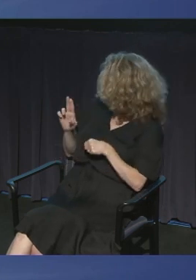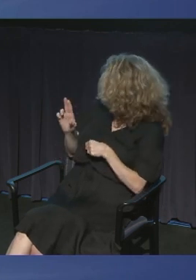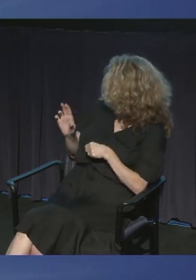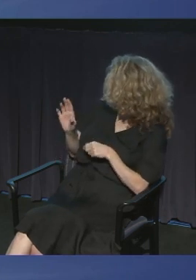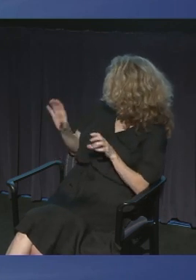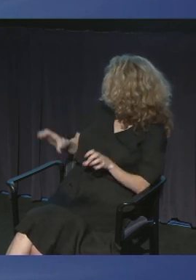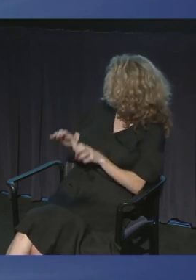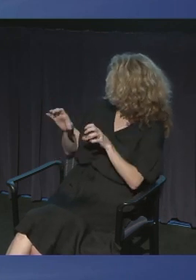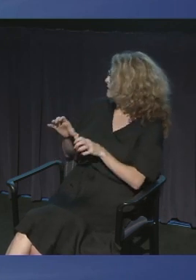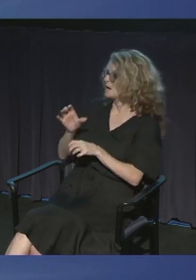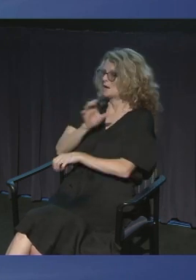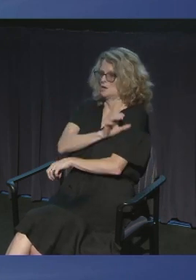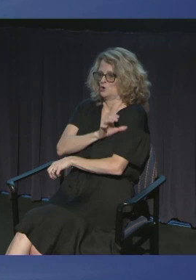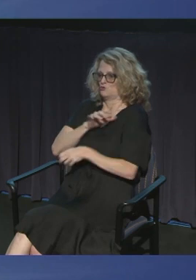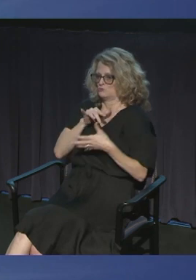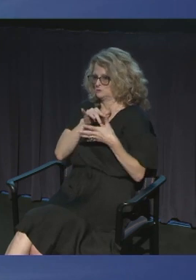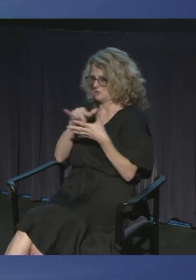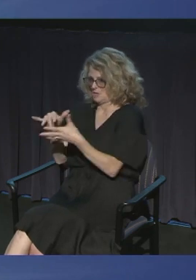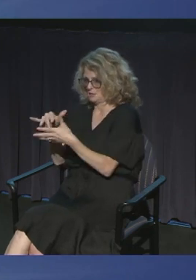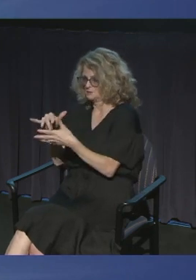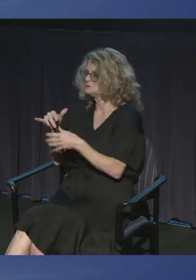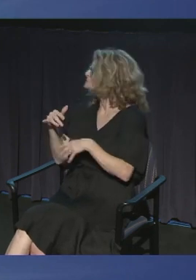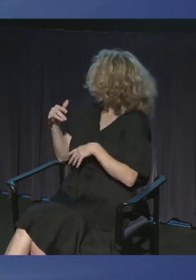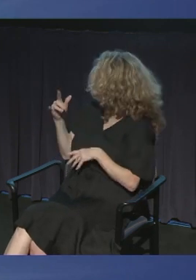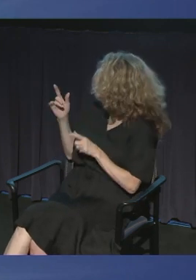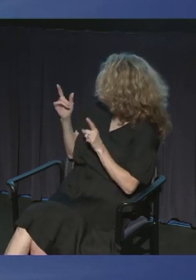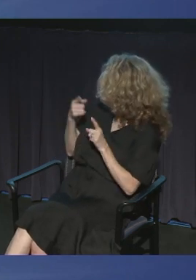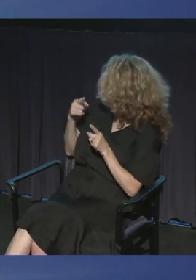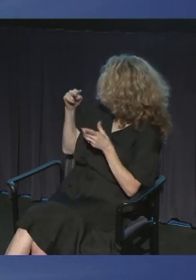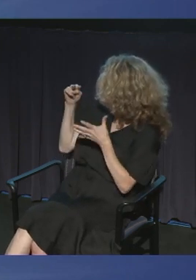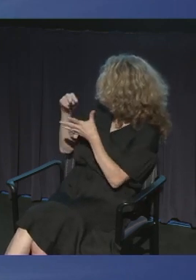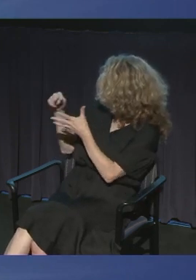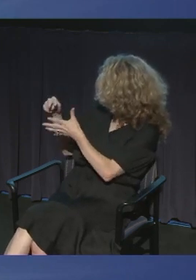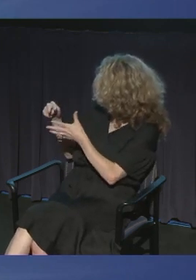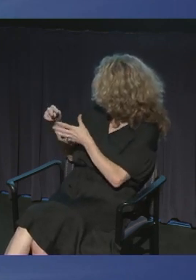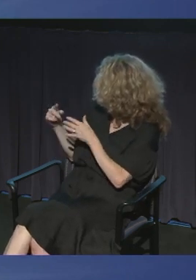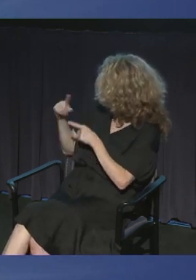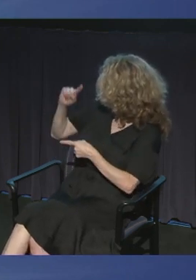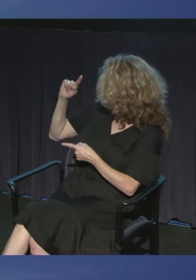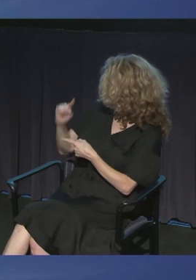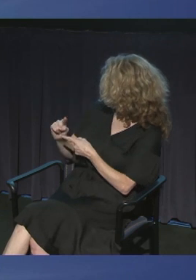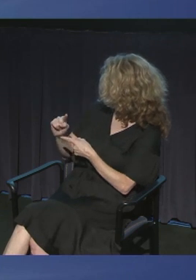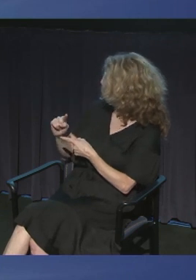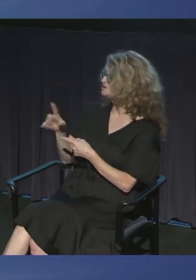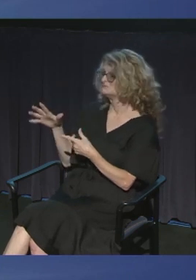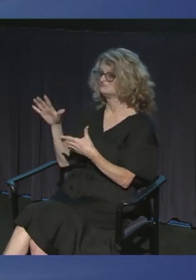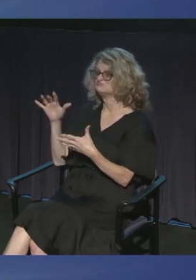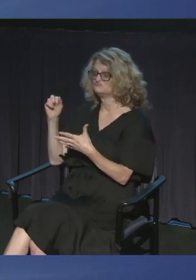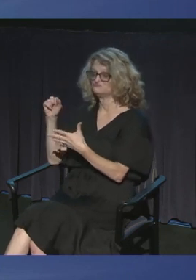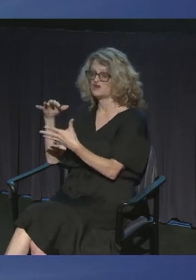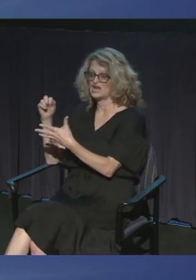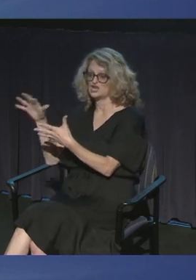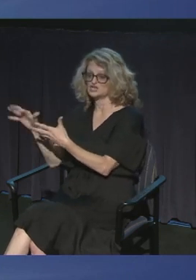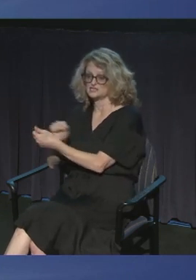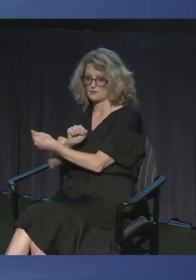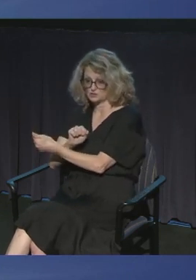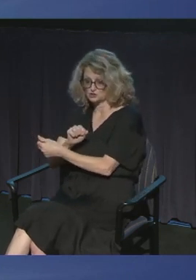STARTING SCFA PROPIONATE AND DIFFERENT COMBINATIONS TO LOOK AT THE EFFECT OF REDUCING RADIATION DAMAGE.